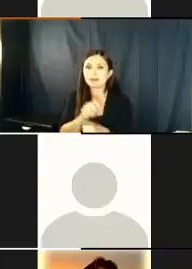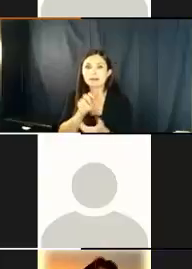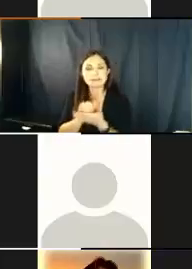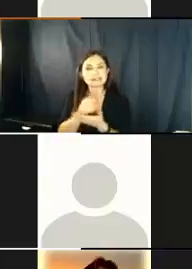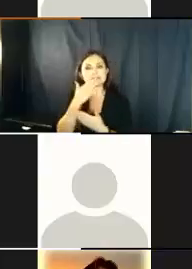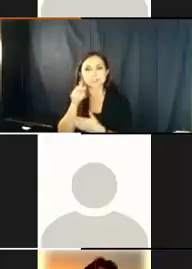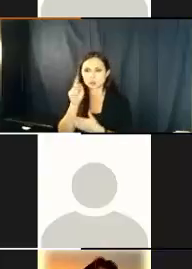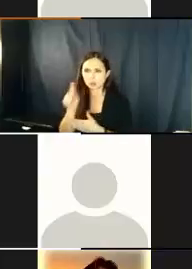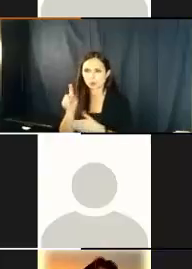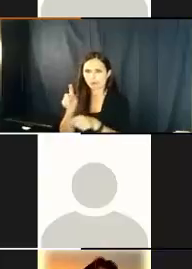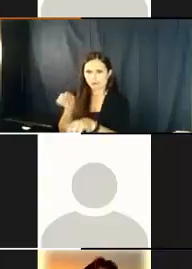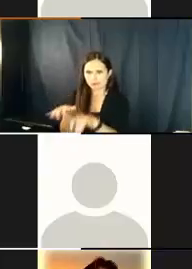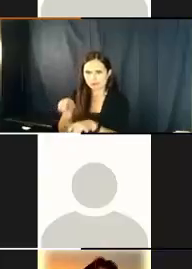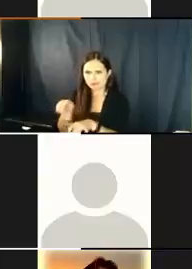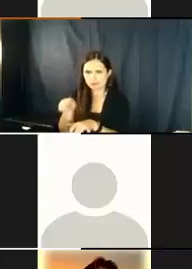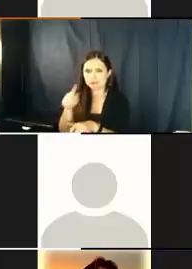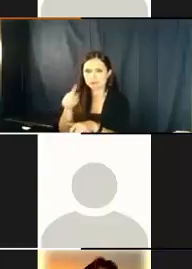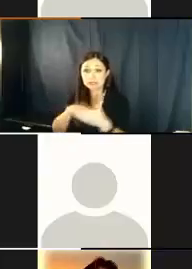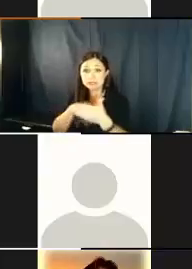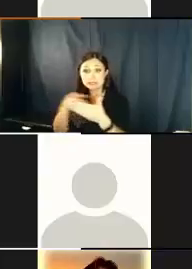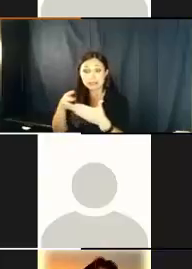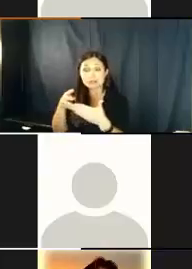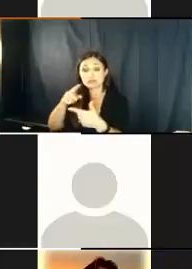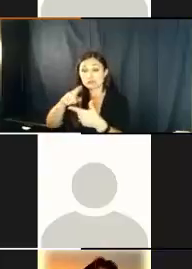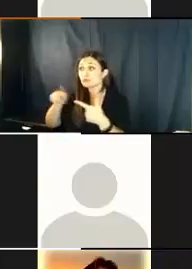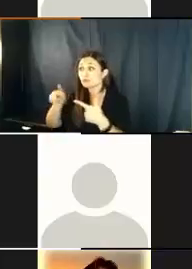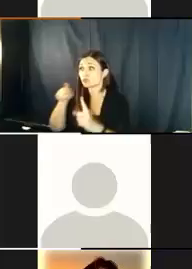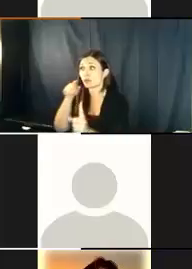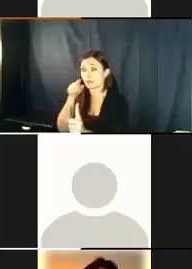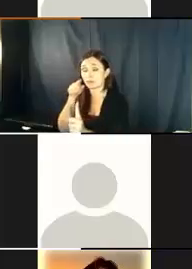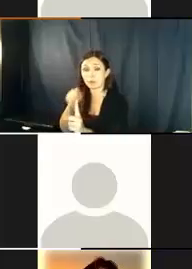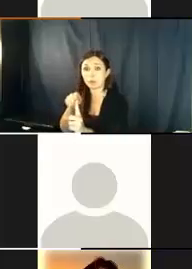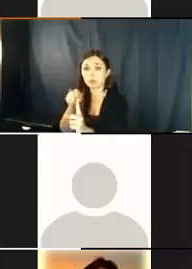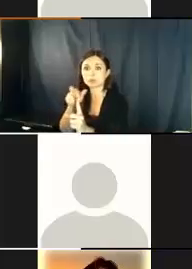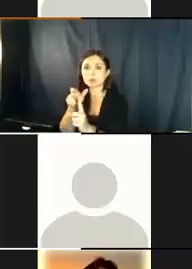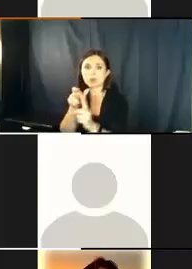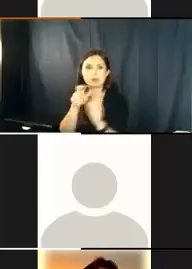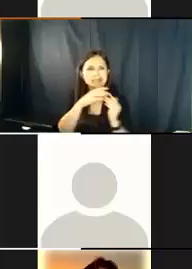So the question is are there scheduled checkpoints with instructions or guides for the students?